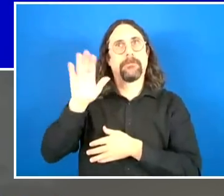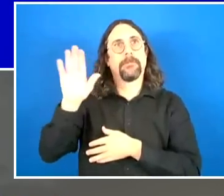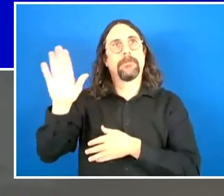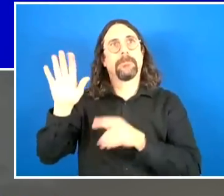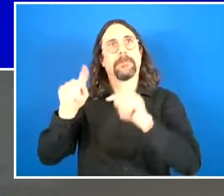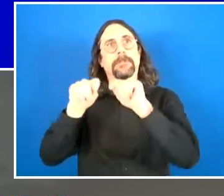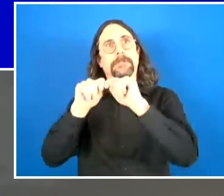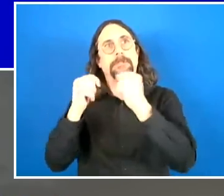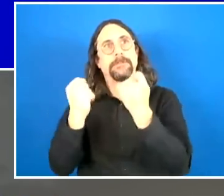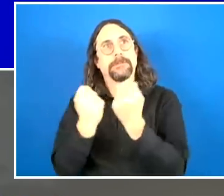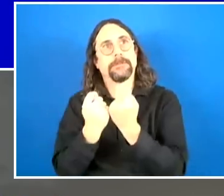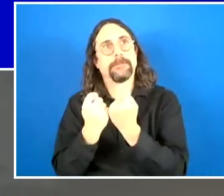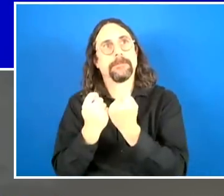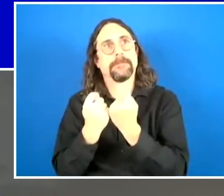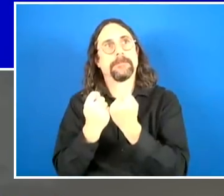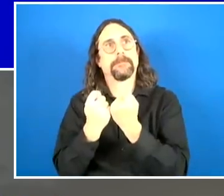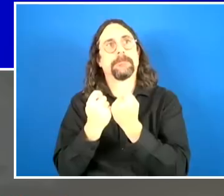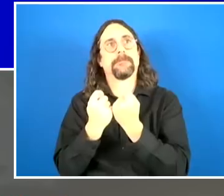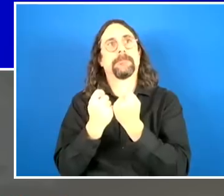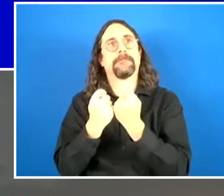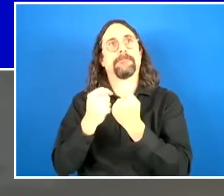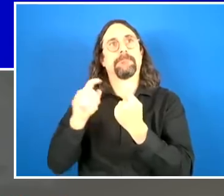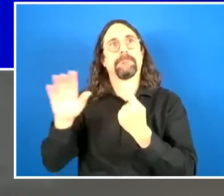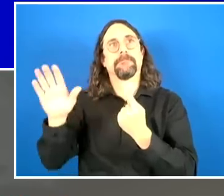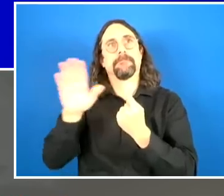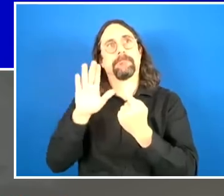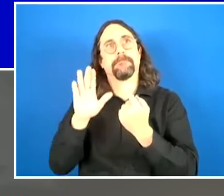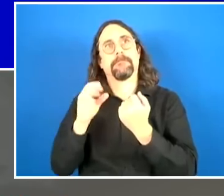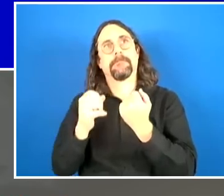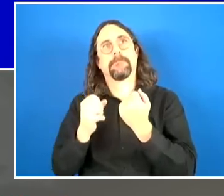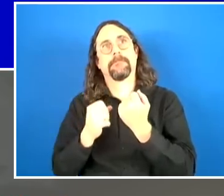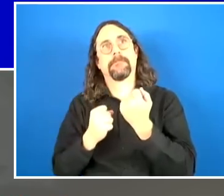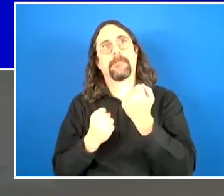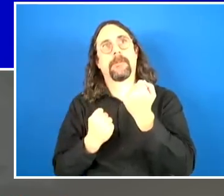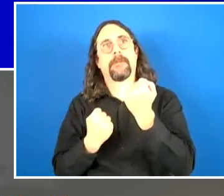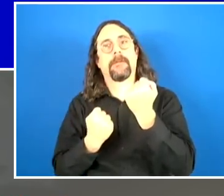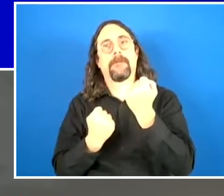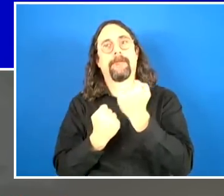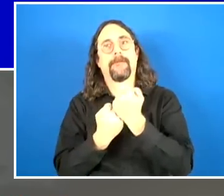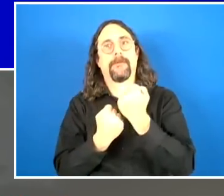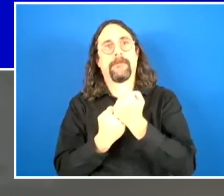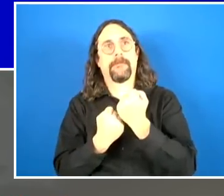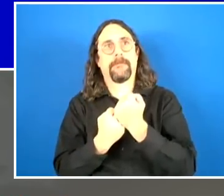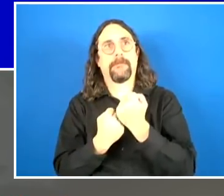OFFICIALS, ADVOCATES, LISTEN TO ALL DIFFERENT VIEWPOINTS. WE'VE HAD A SERIES OF CONVERSATIONS